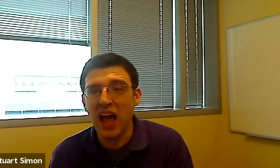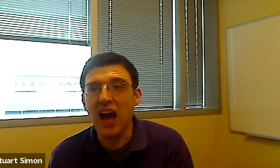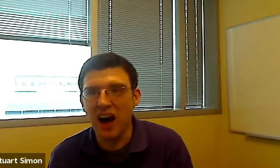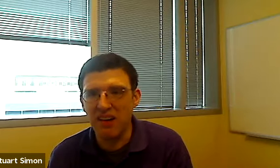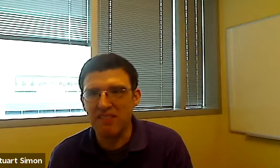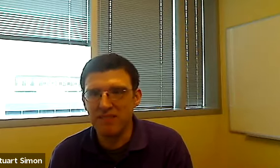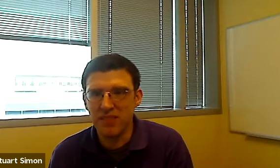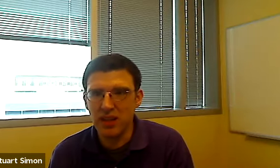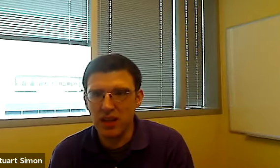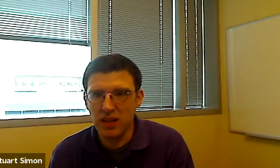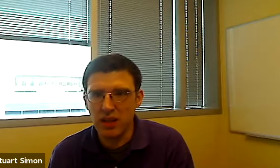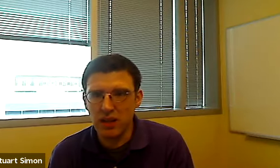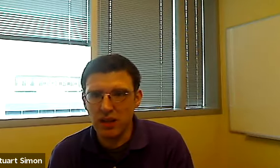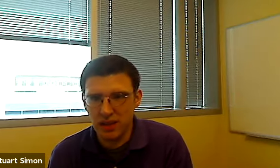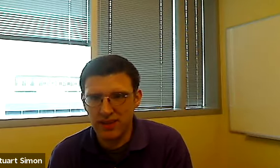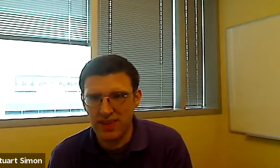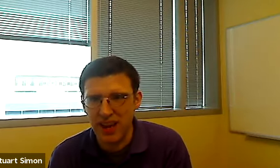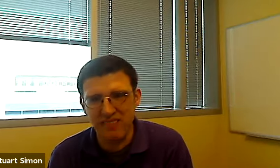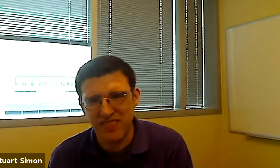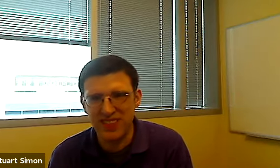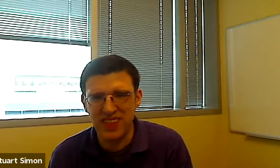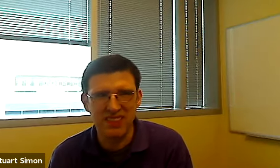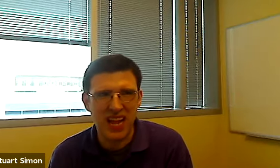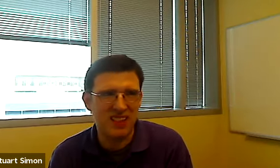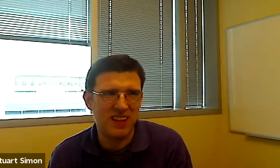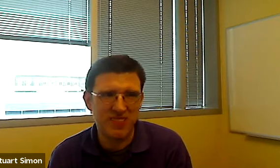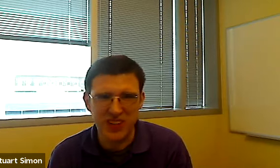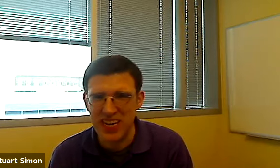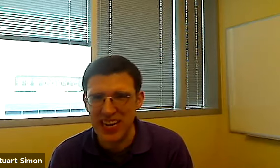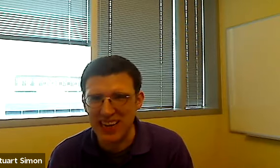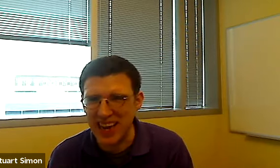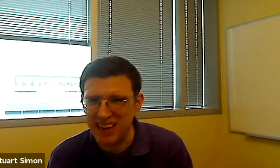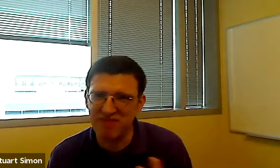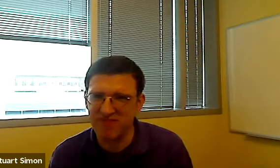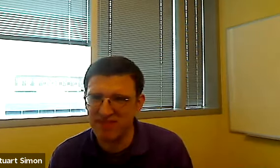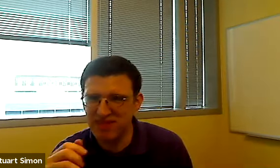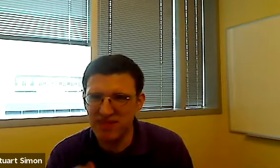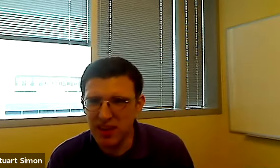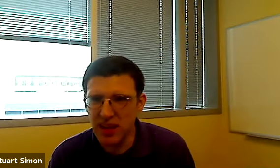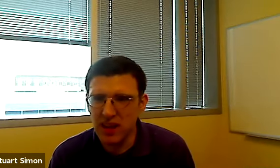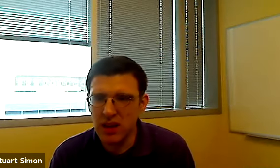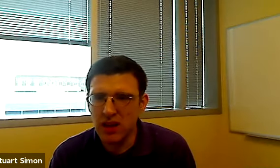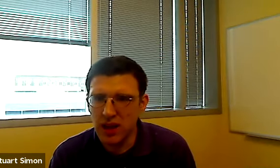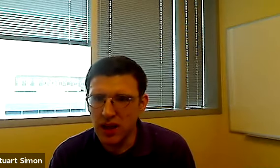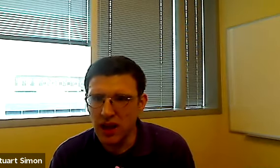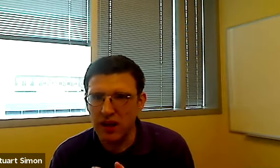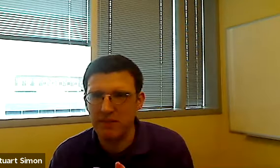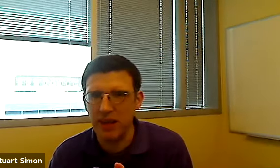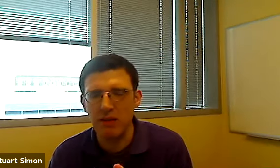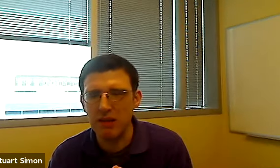I'm. sit up at the, at the machine and